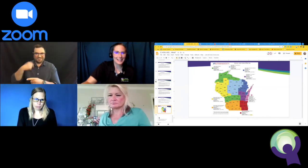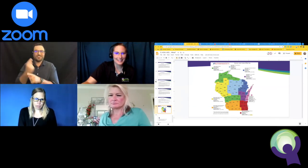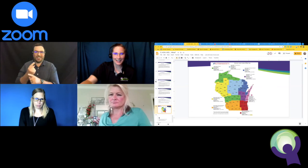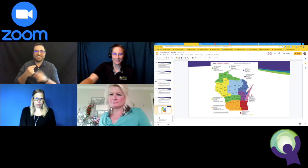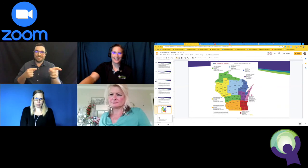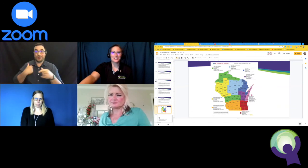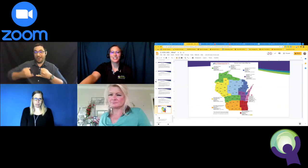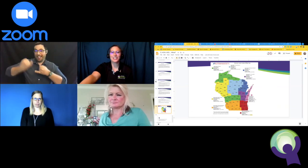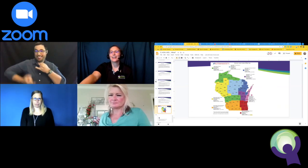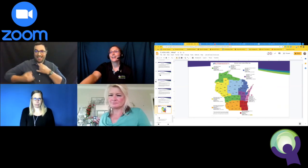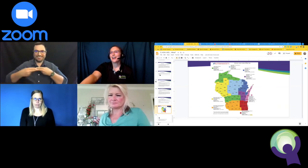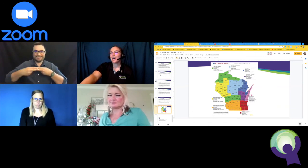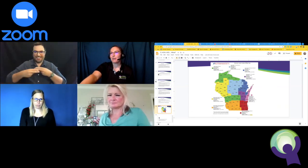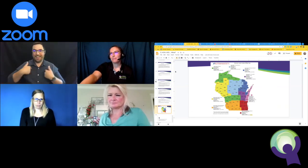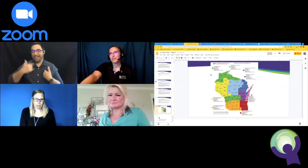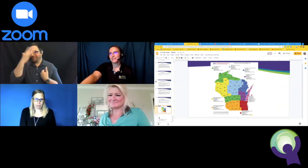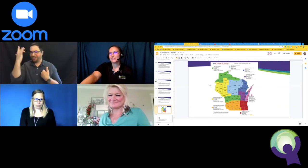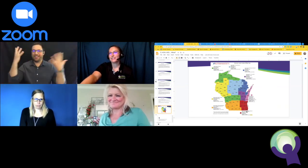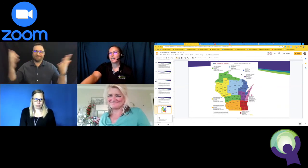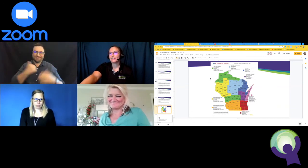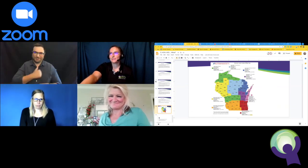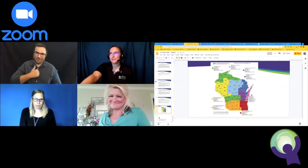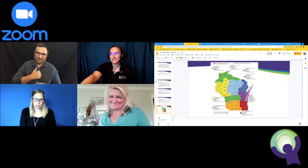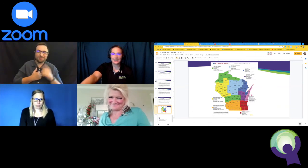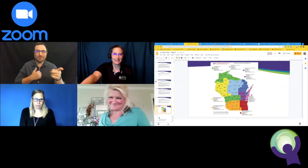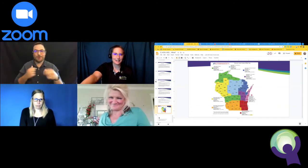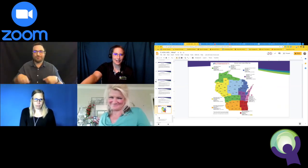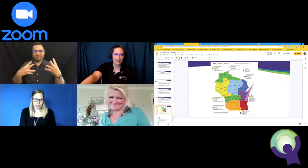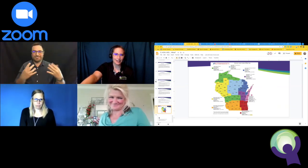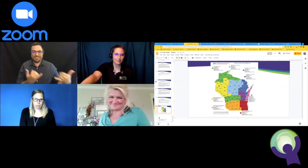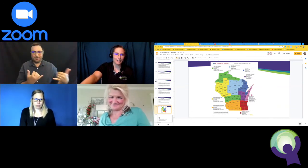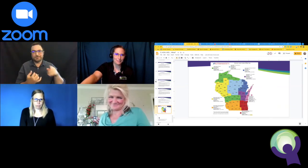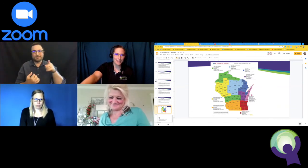that I forgot to share but this is the autism society affiliate map